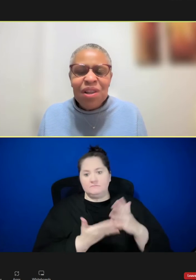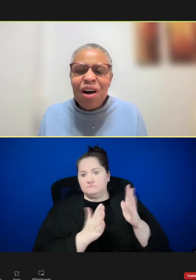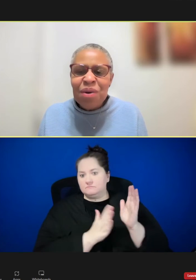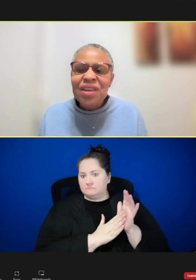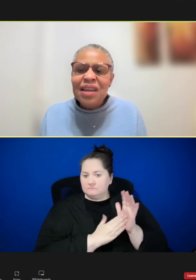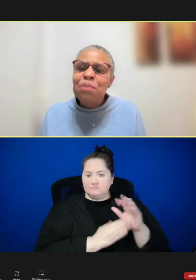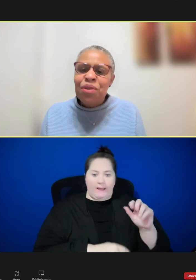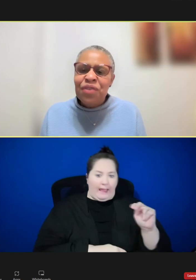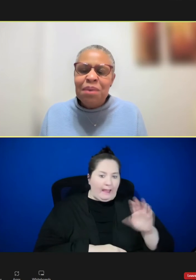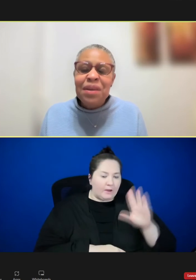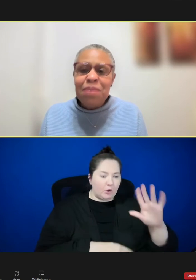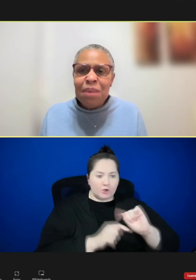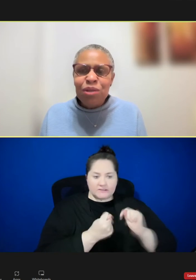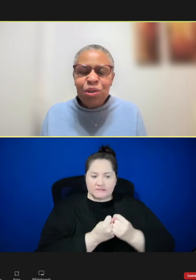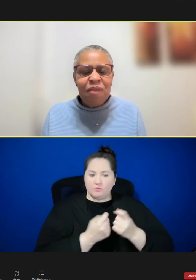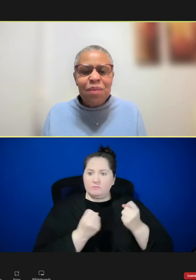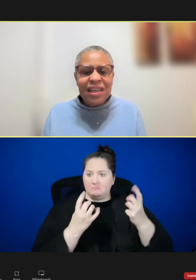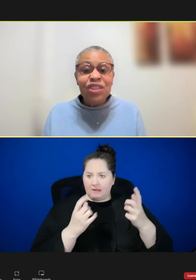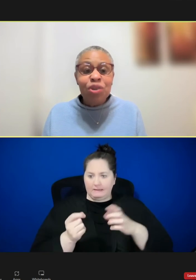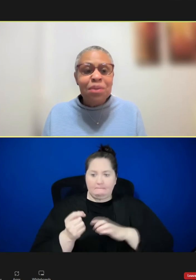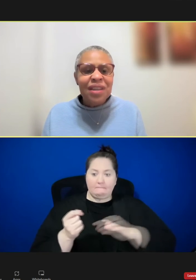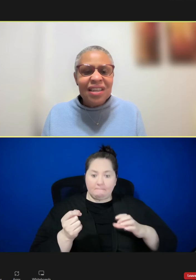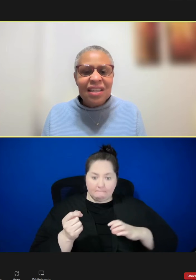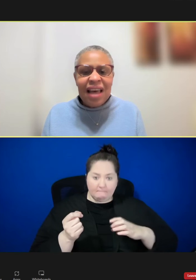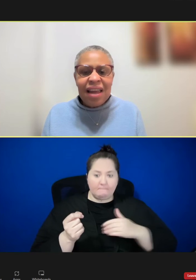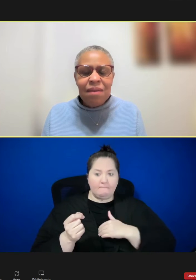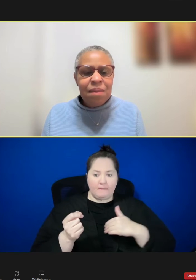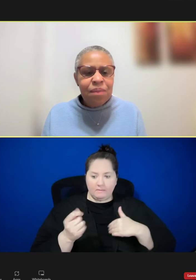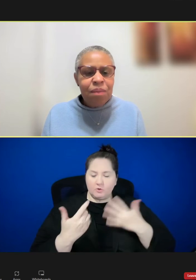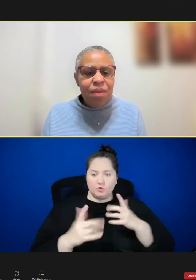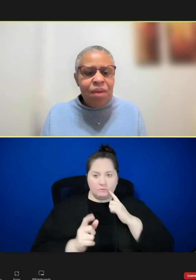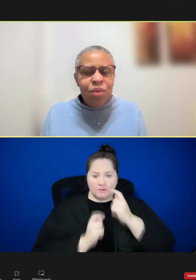along with a number of committee members who have been contributing to that.